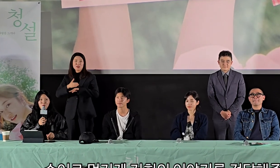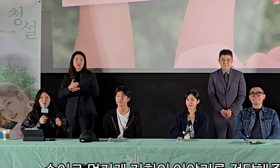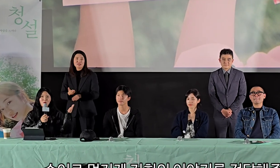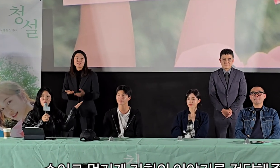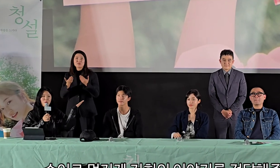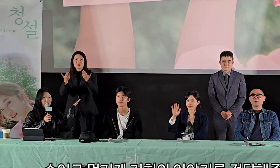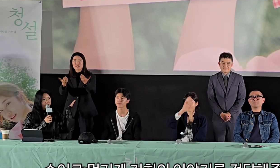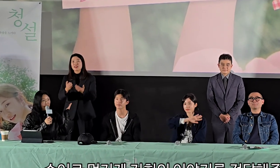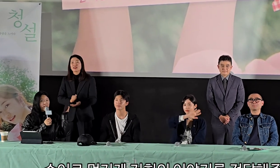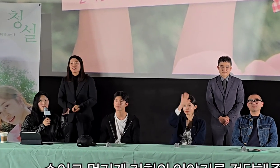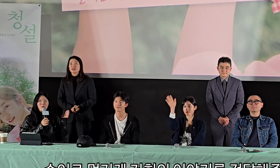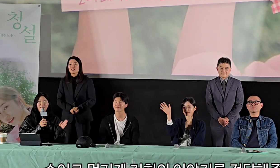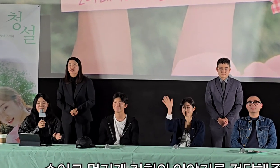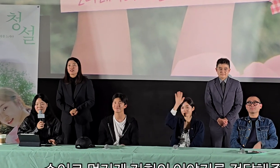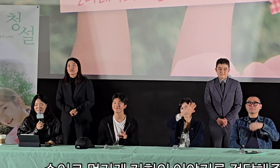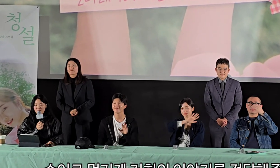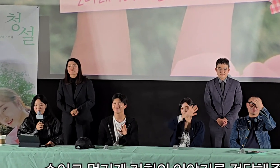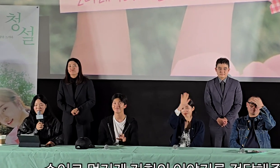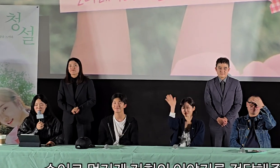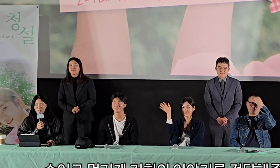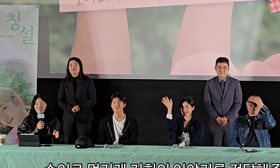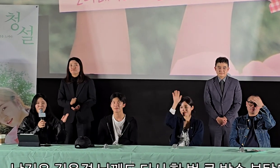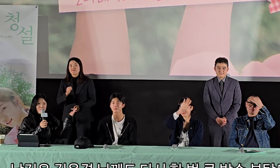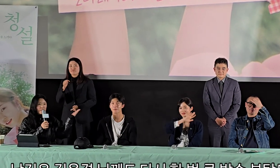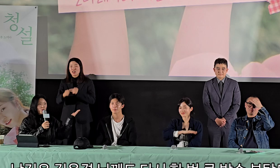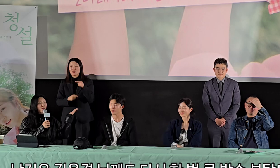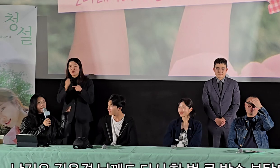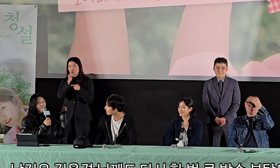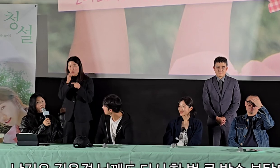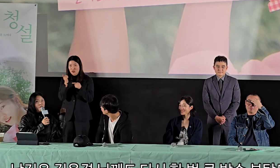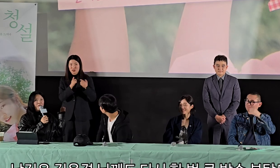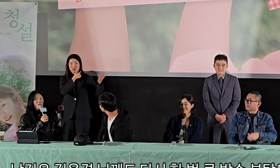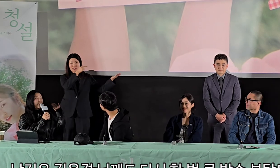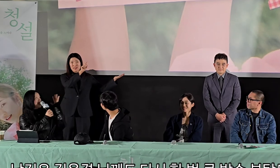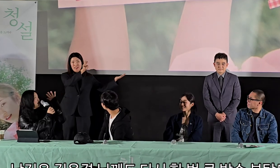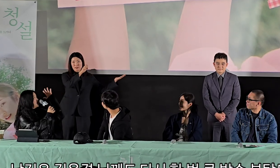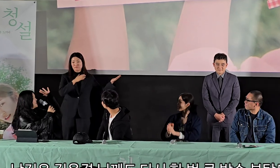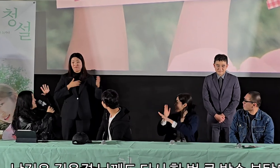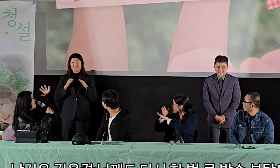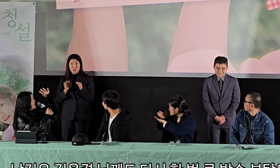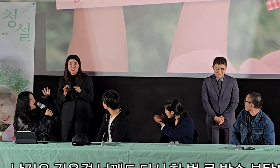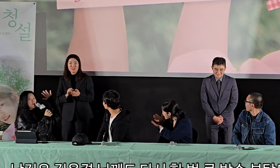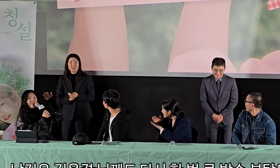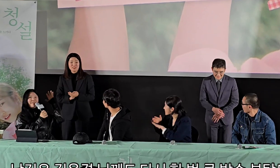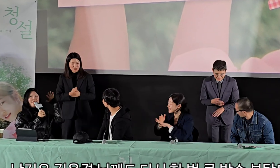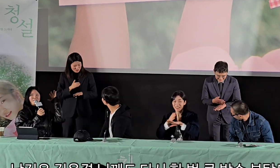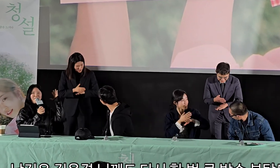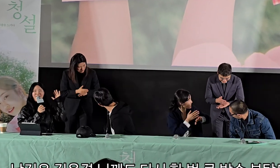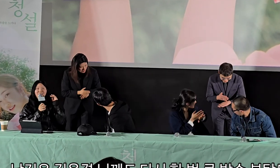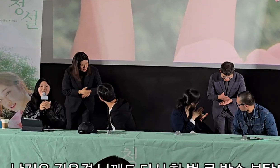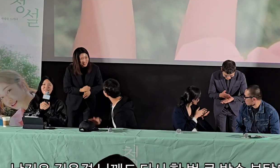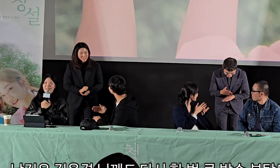I would like to once again give a big round of applause to Nam Jin-woo and Kim Eun-kyung, who brilliantly conveyed our story in